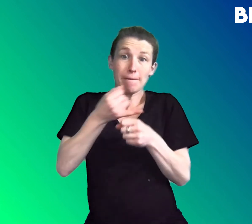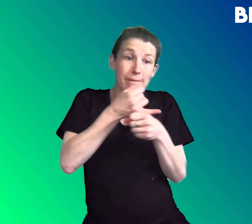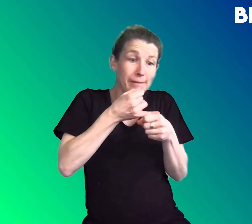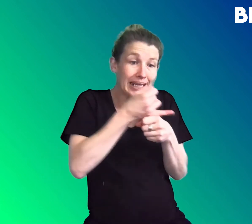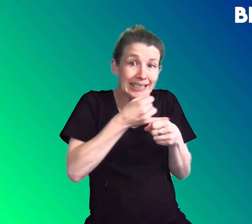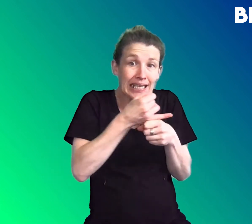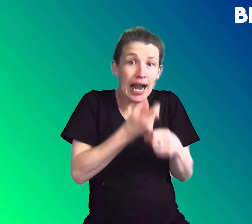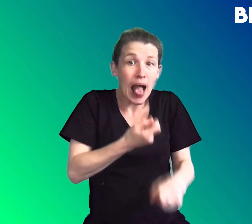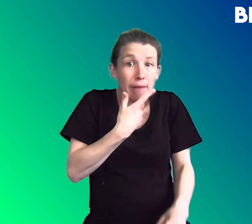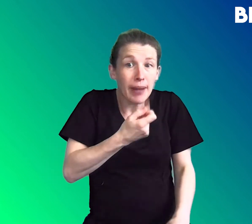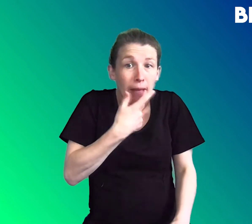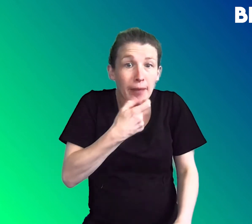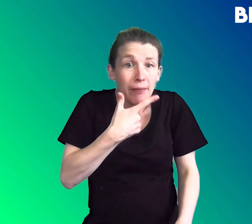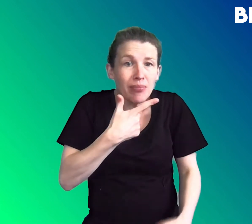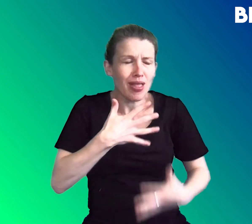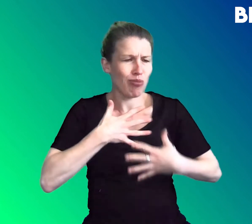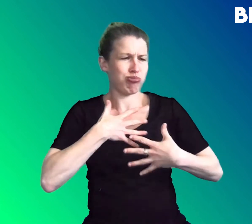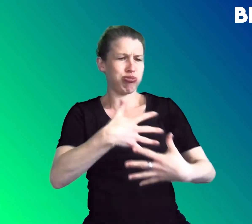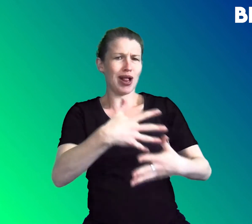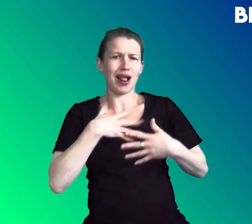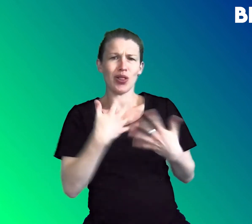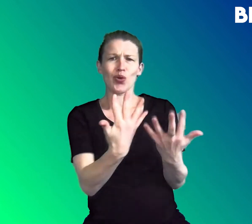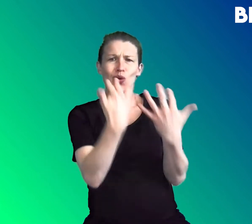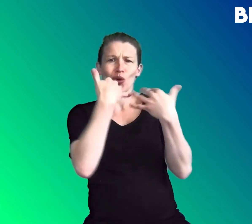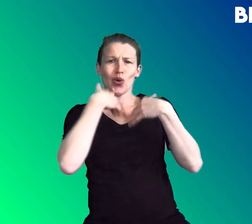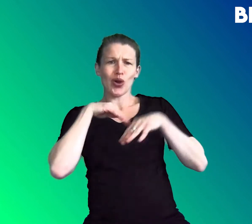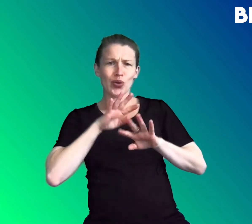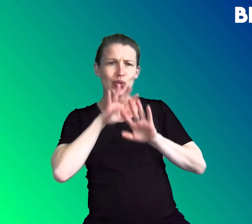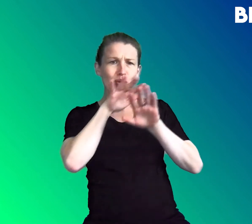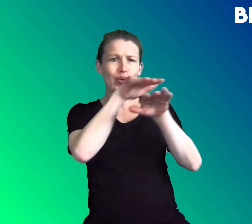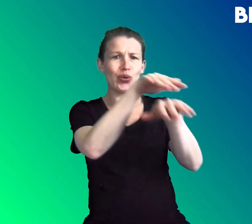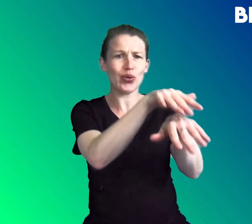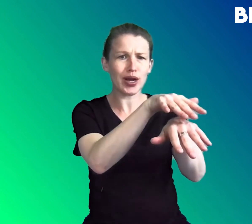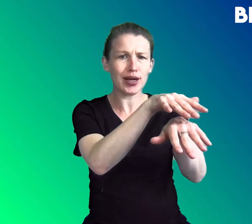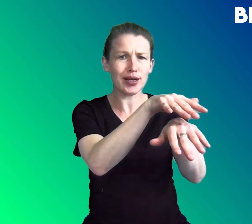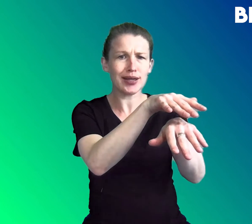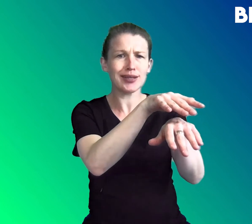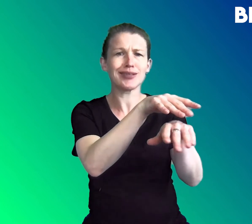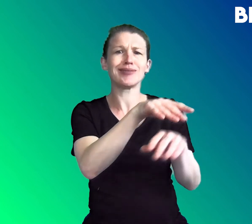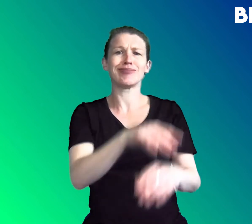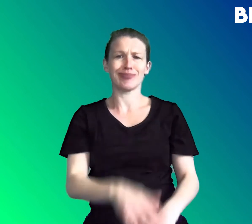take medicine, breathe...